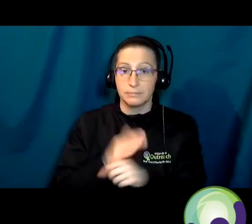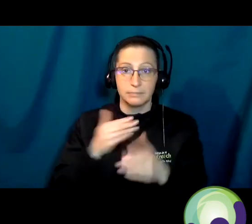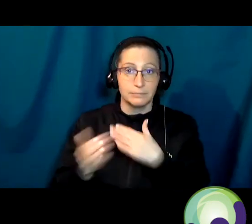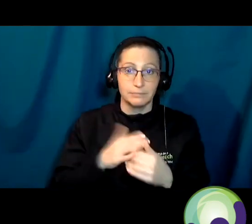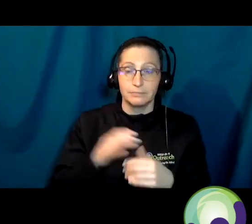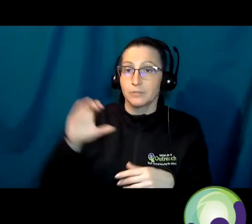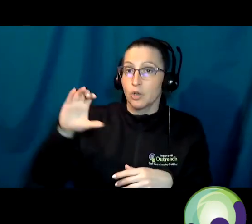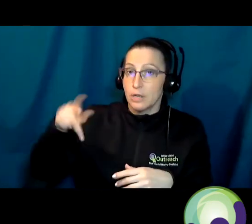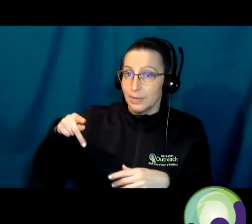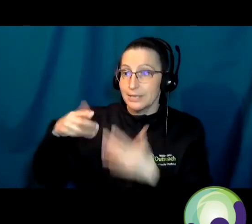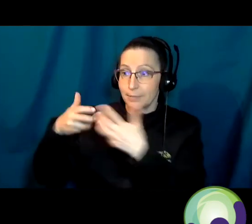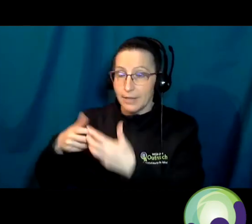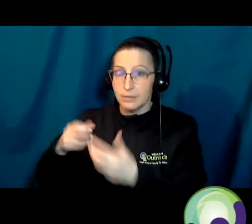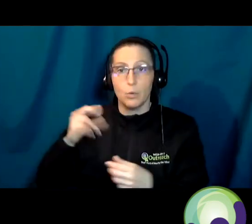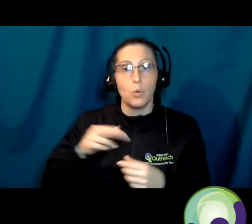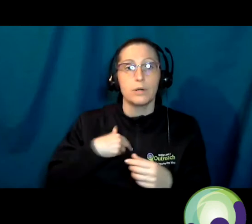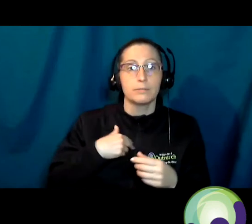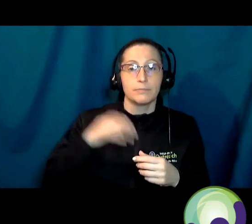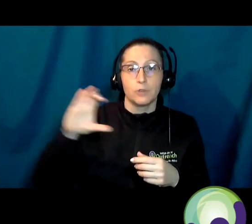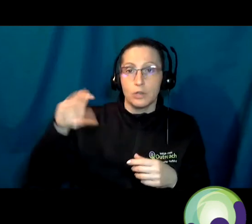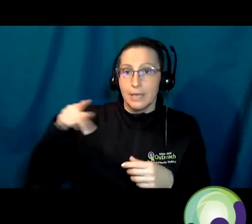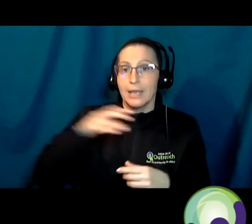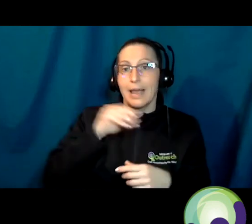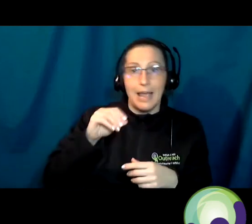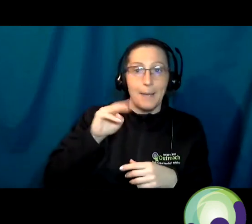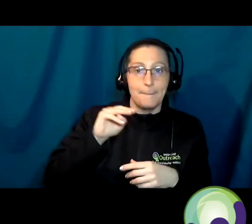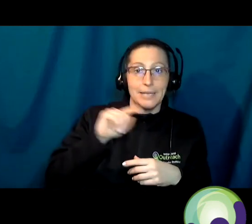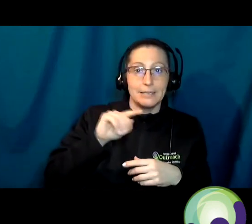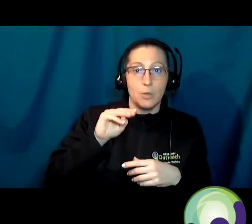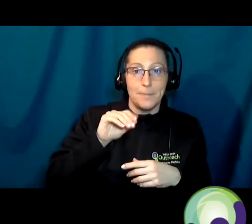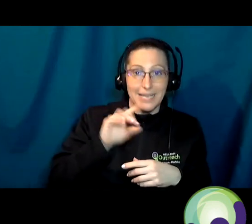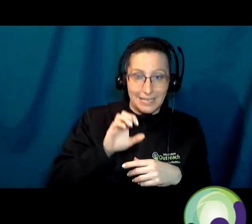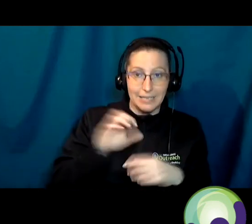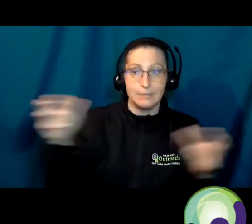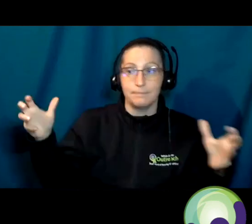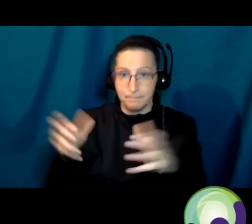plants, or potentially Cross Plains and Mezomanie together, but we usually do those separately.